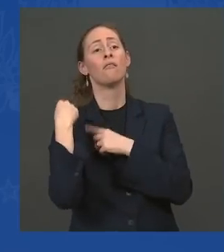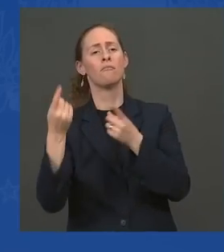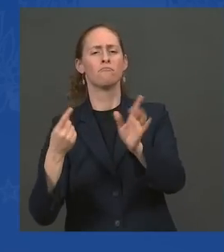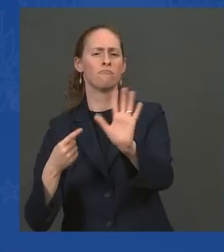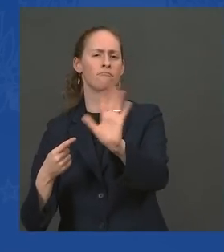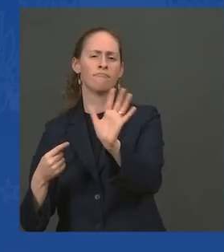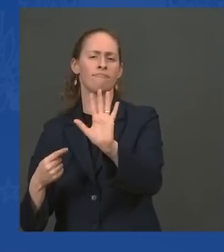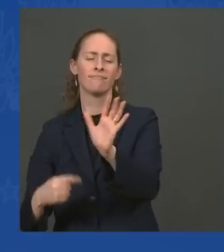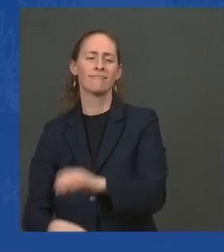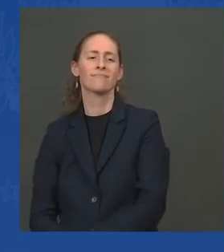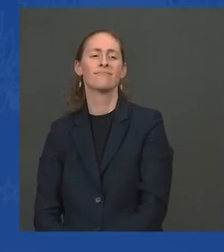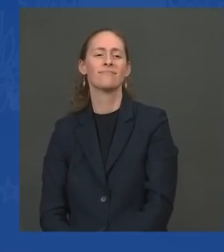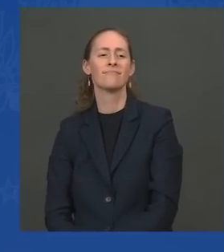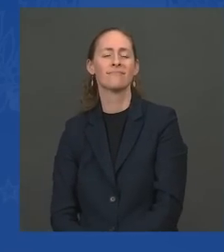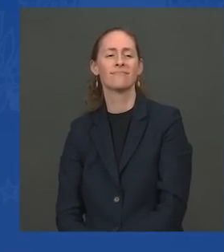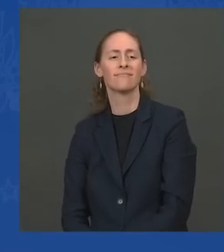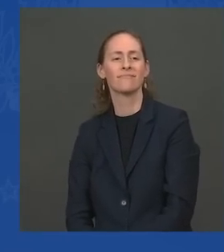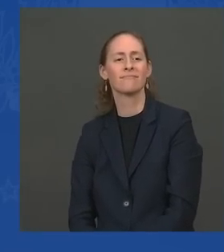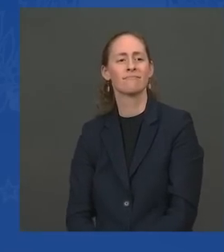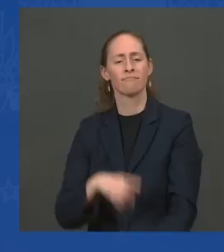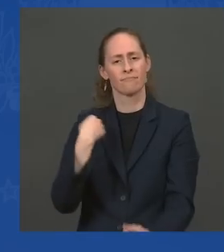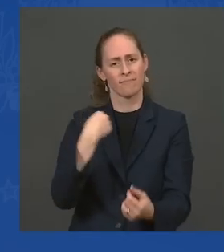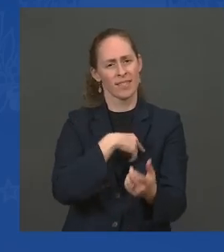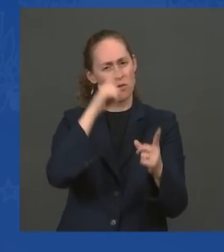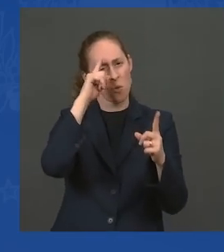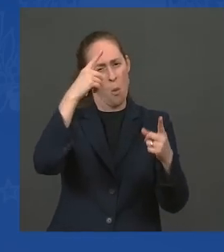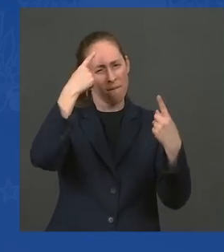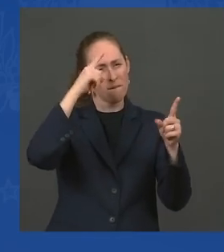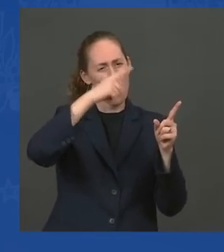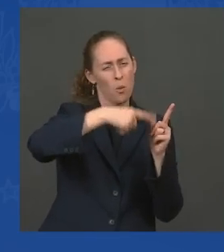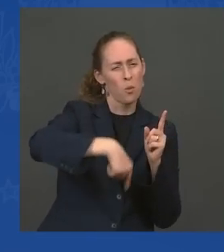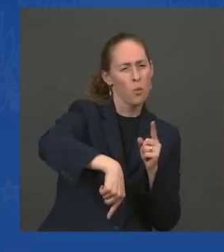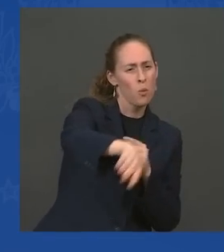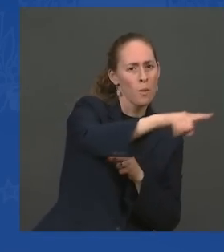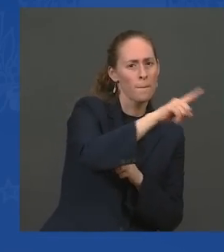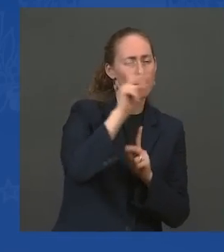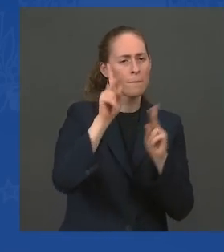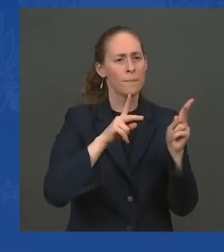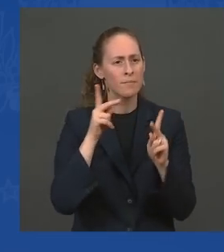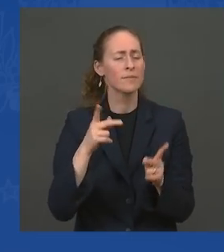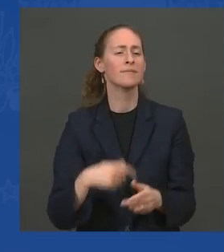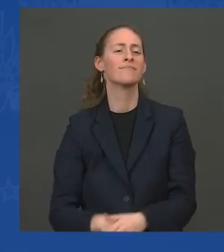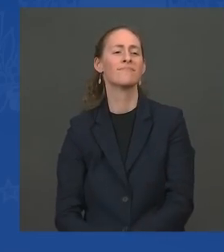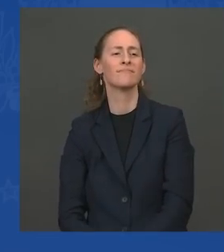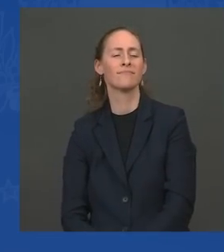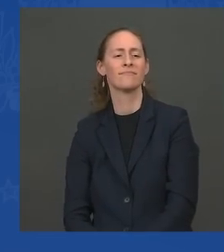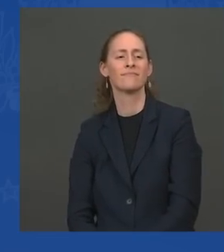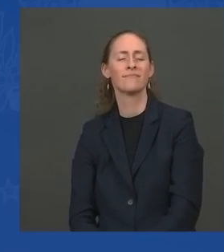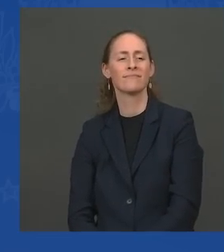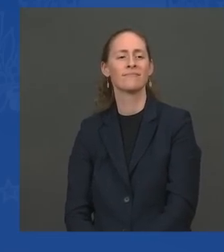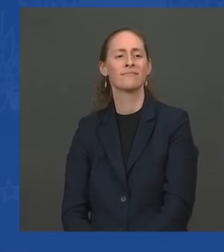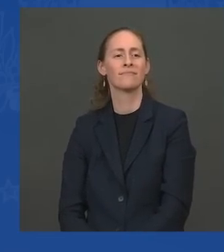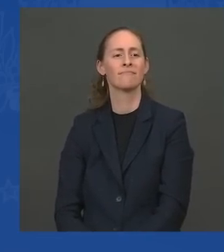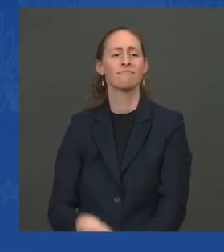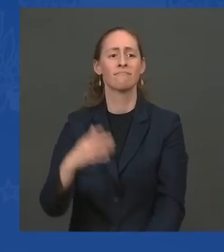it's for our people. If you're paying, for example, $14,000 or $15,000 a year for childcare so you can work --